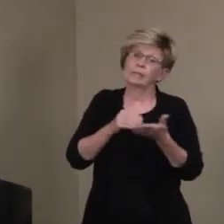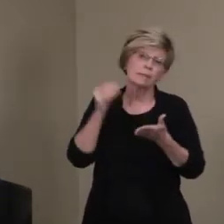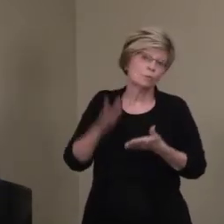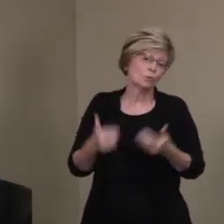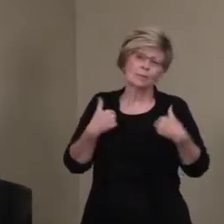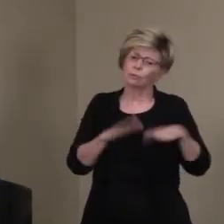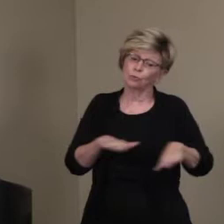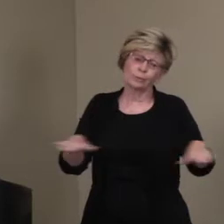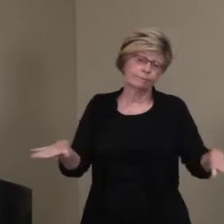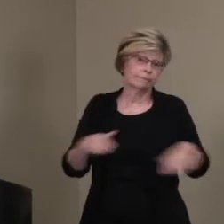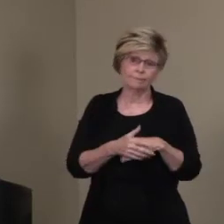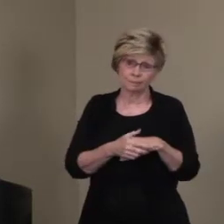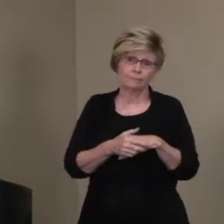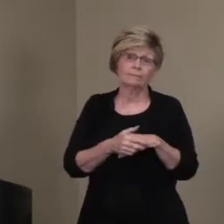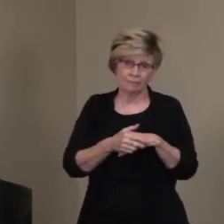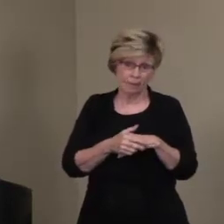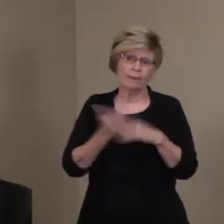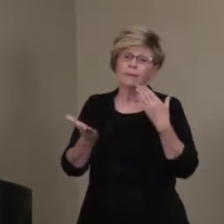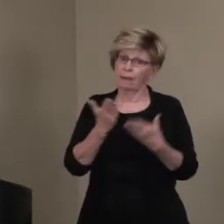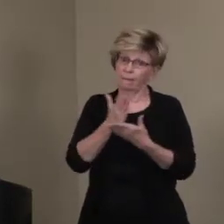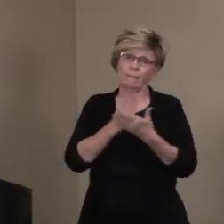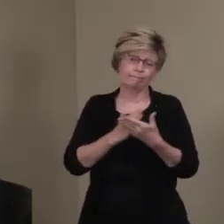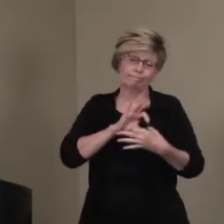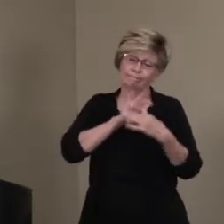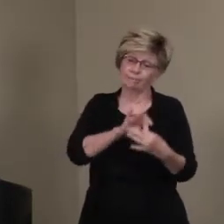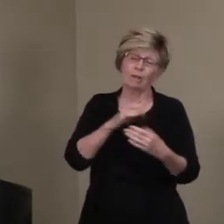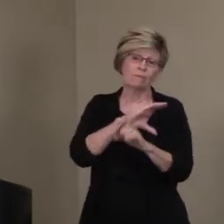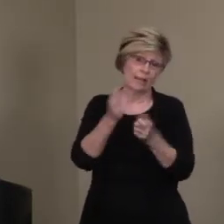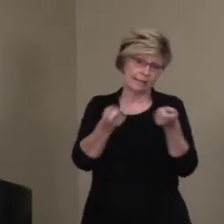another is childcare many do not necessarily know how to take care of